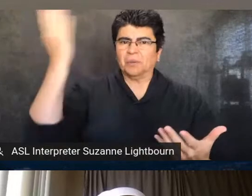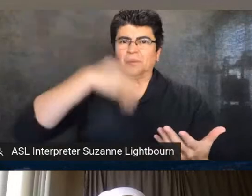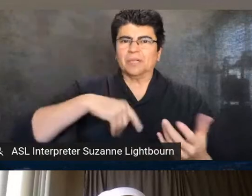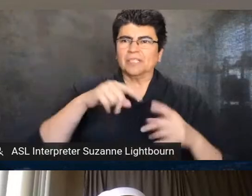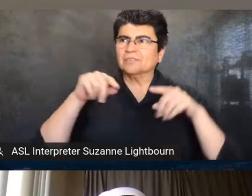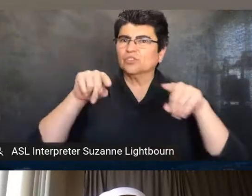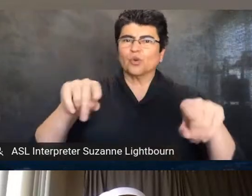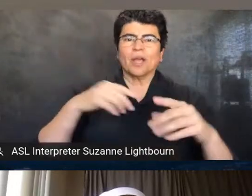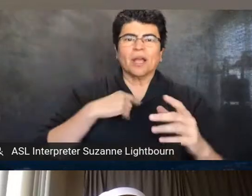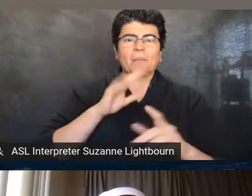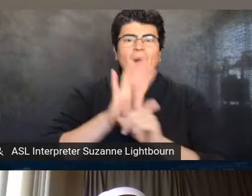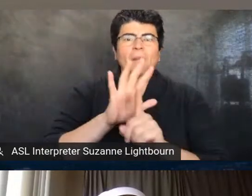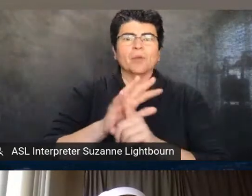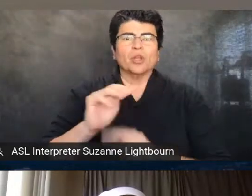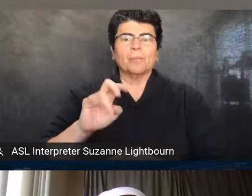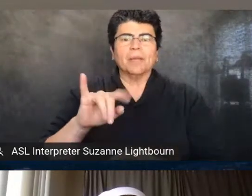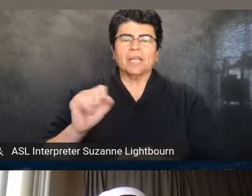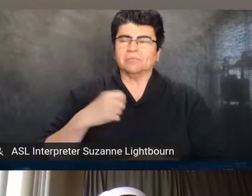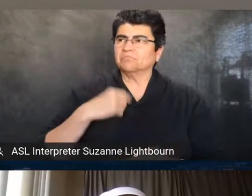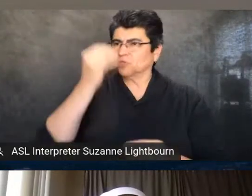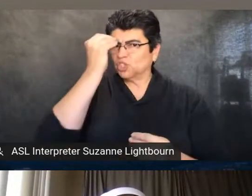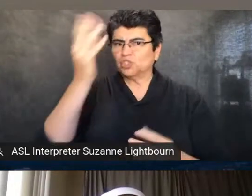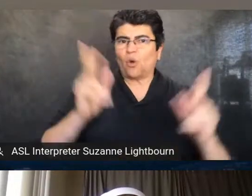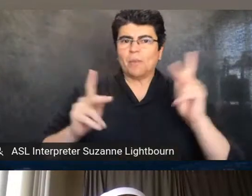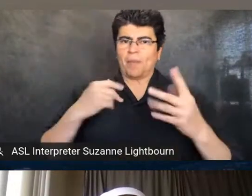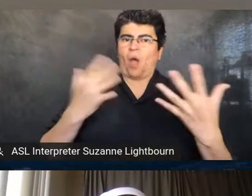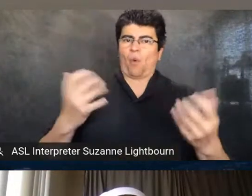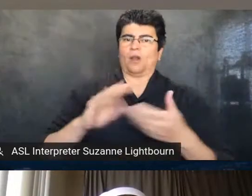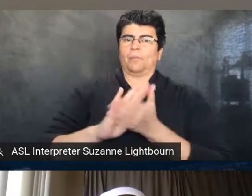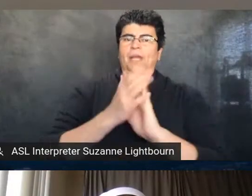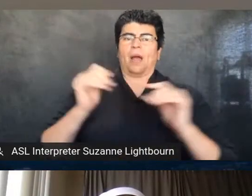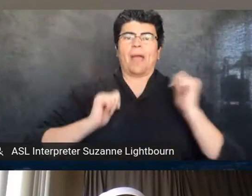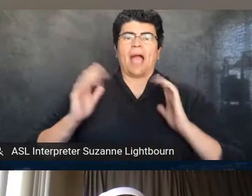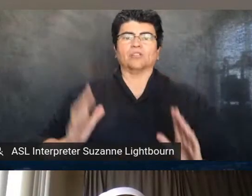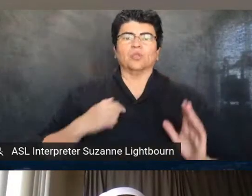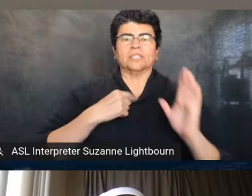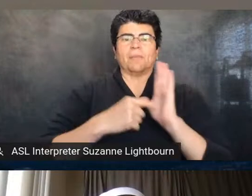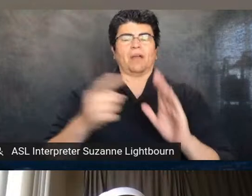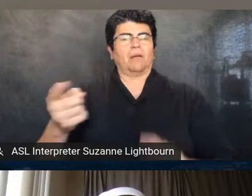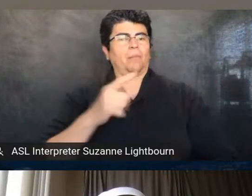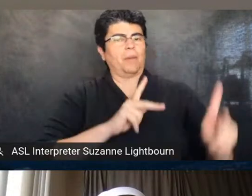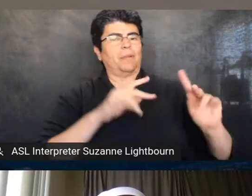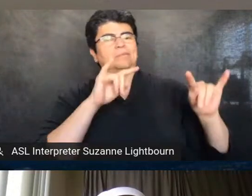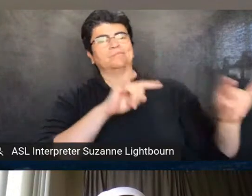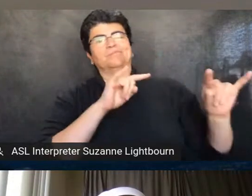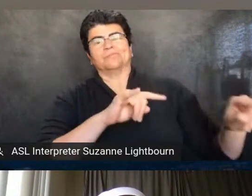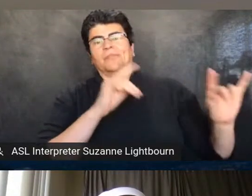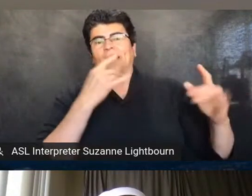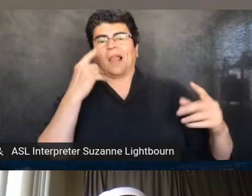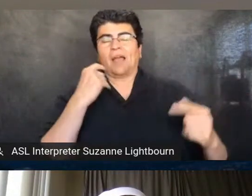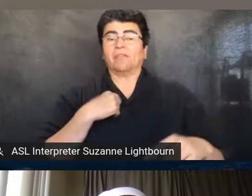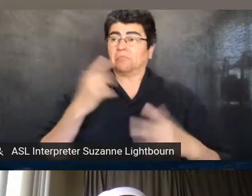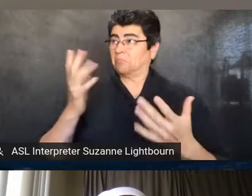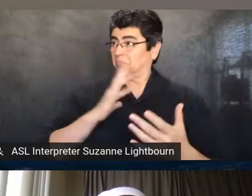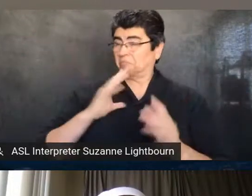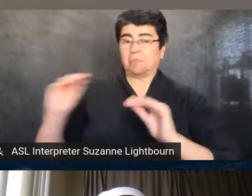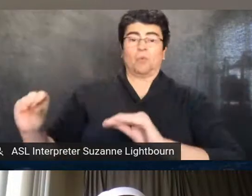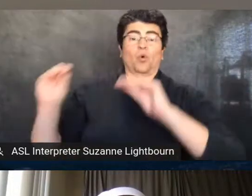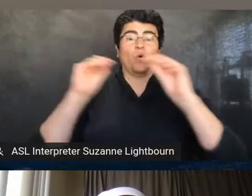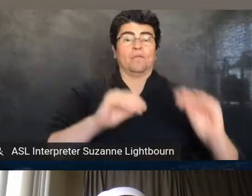and when she told people of her ambitions to be an actress and model, they laughed. Lee moved to Los Angeles to pursue her acting career